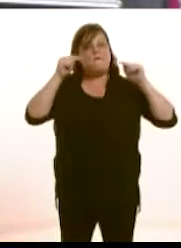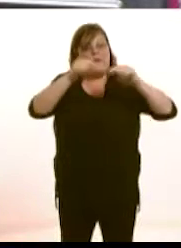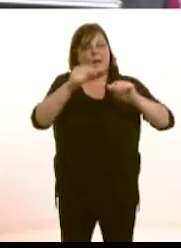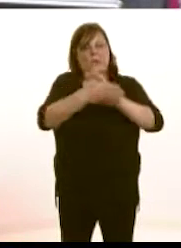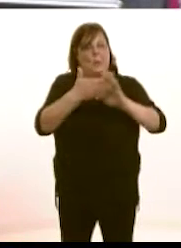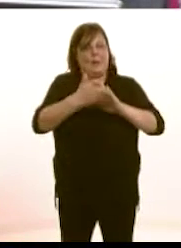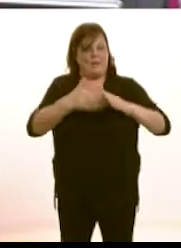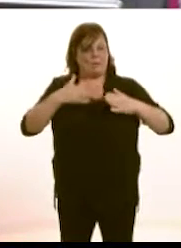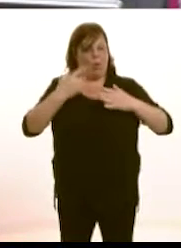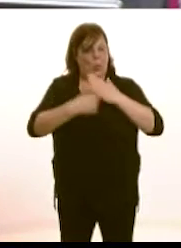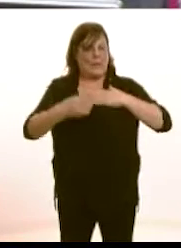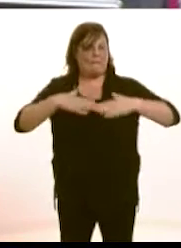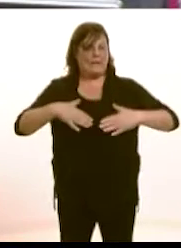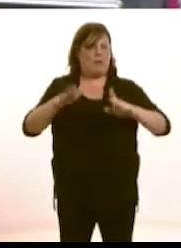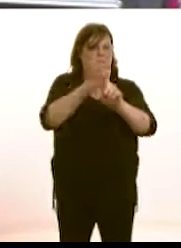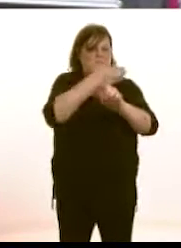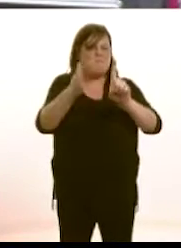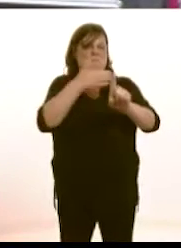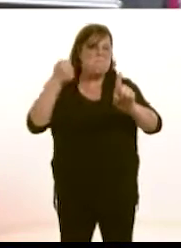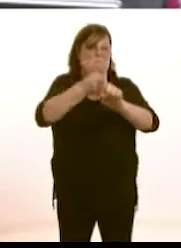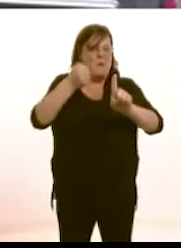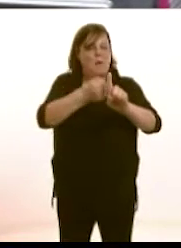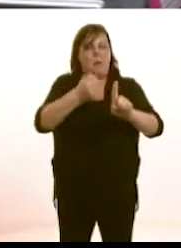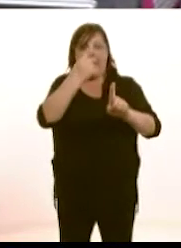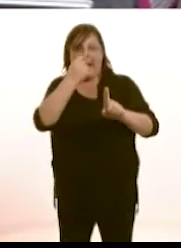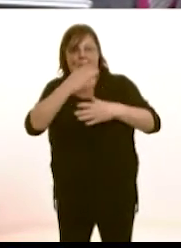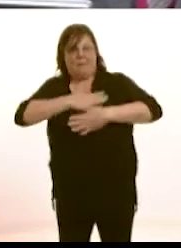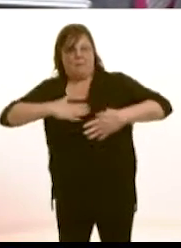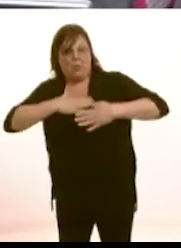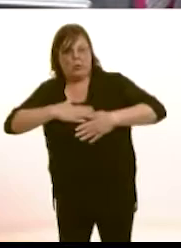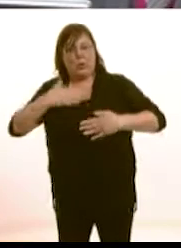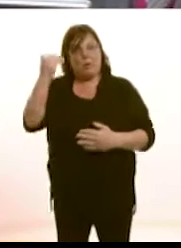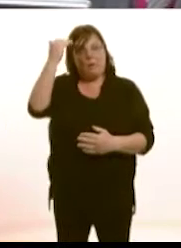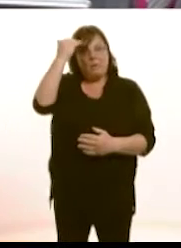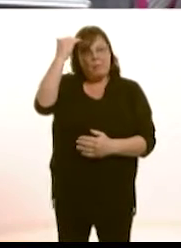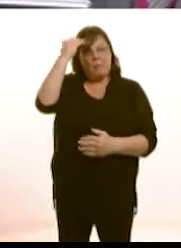How can the Welsh Government help spread the message that psychological and emotional abuse